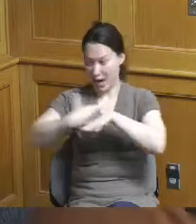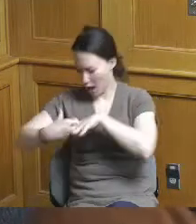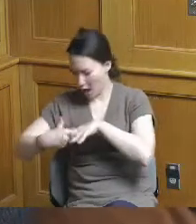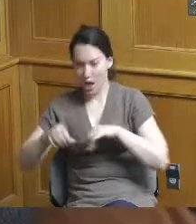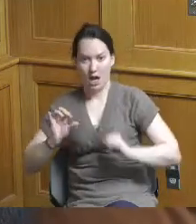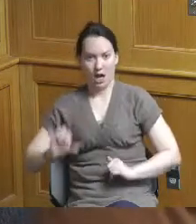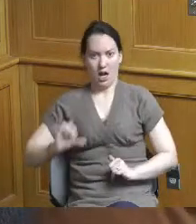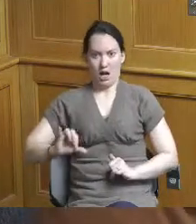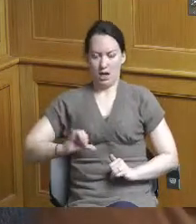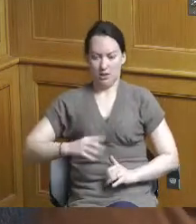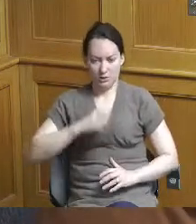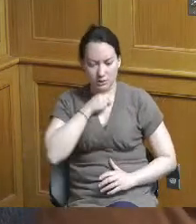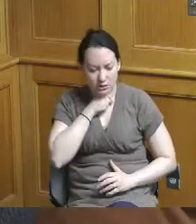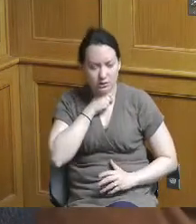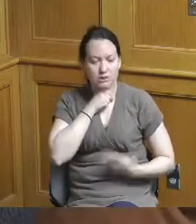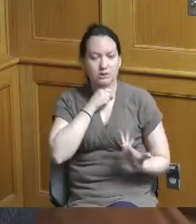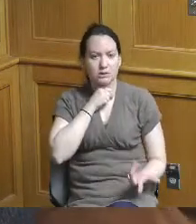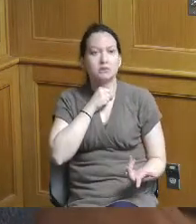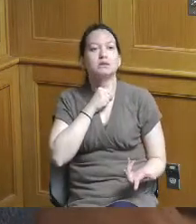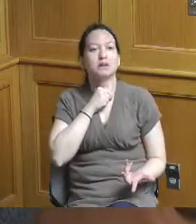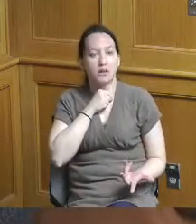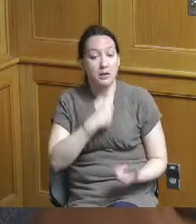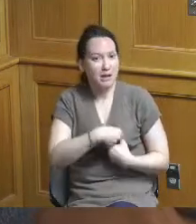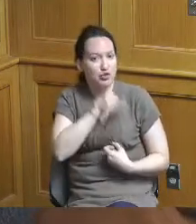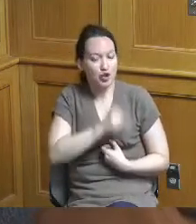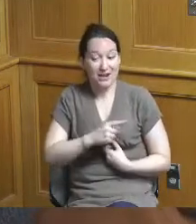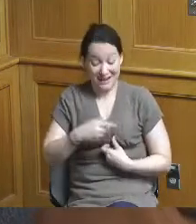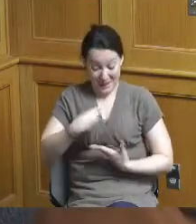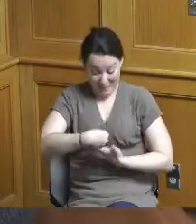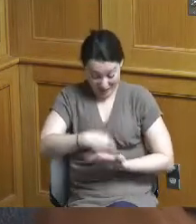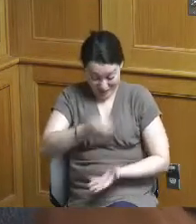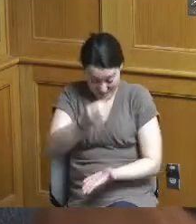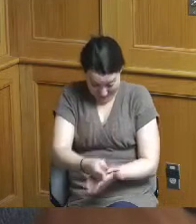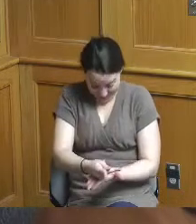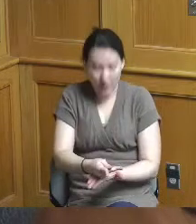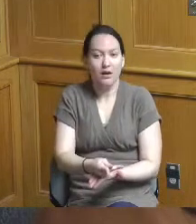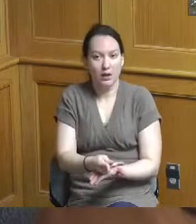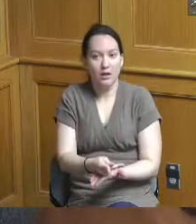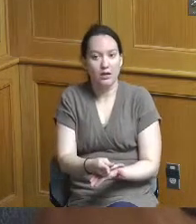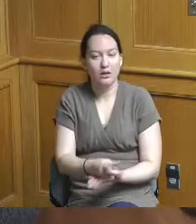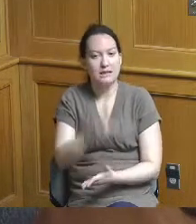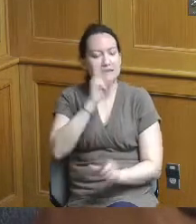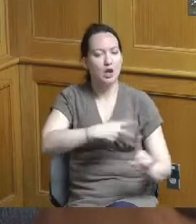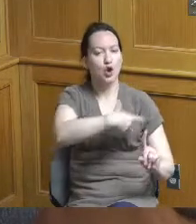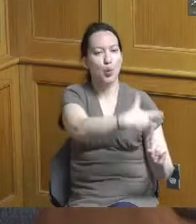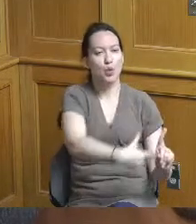want to make sure that in passing this budget I also want to look at the quarters of when these